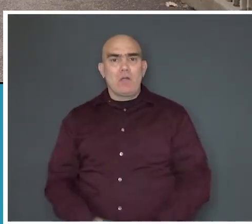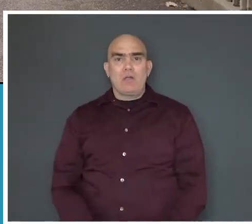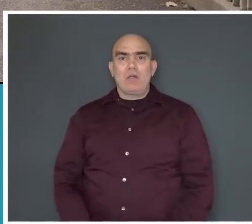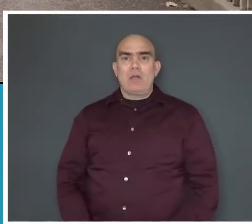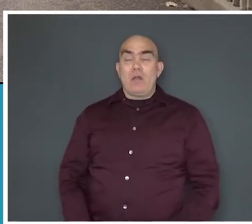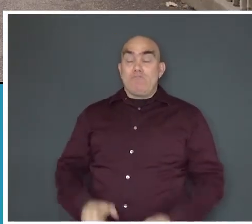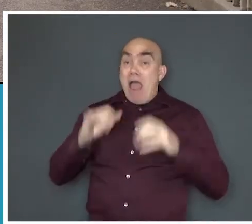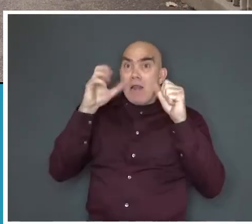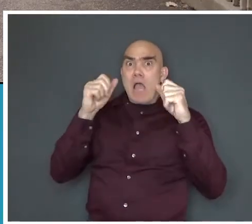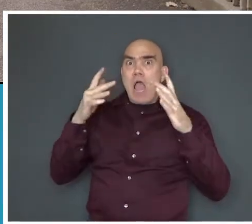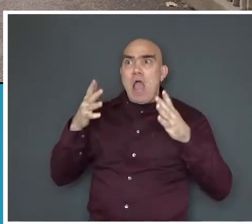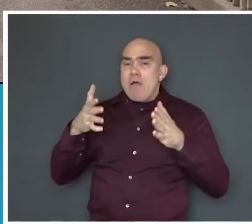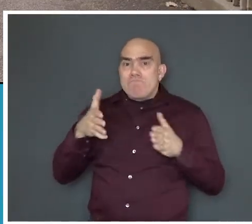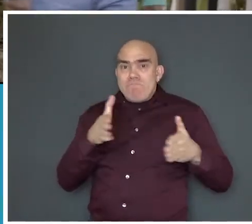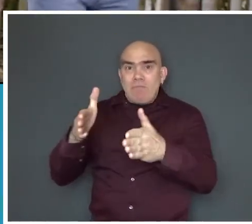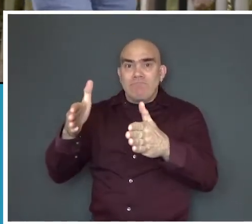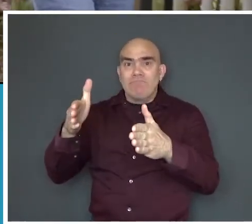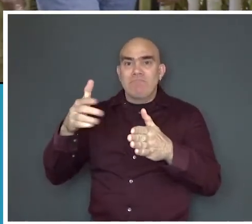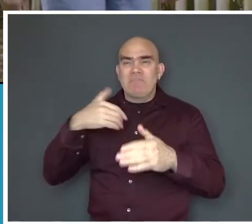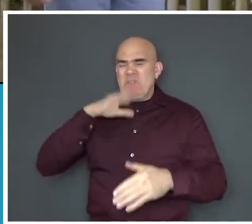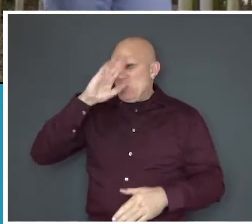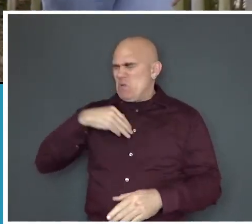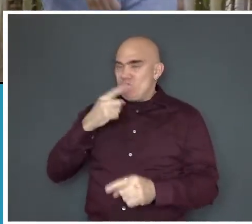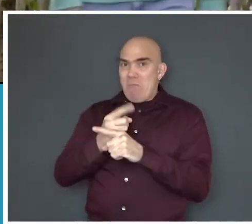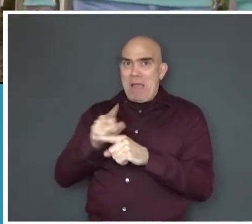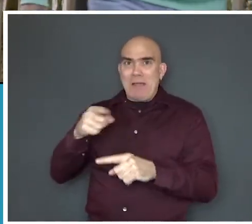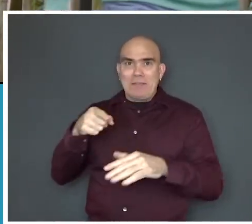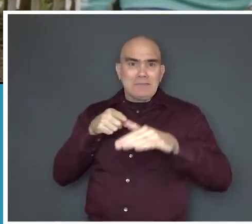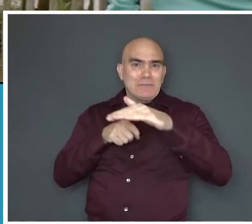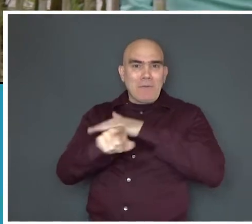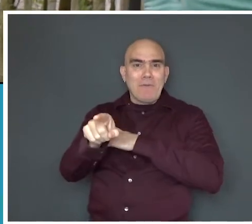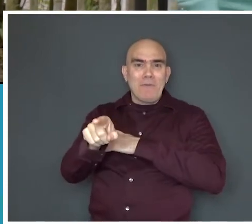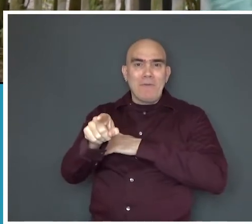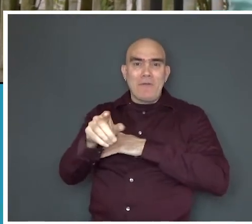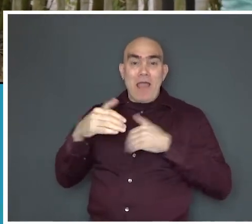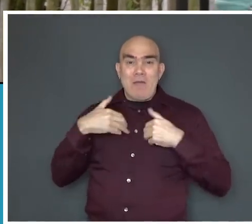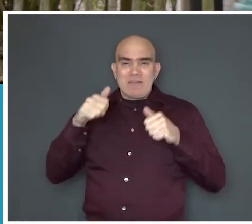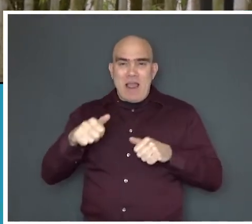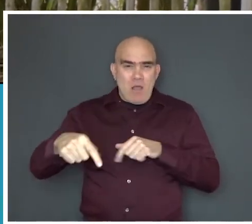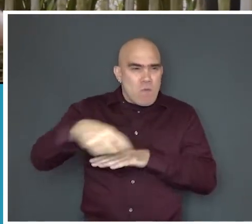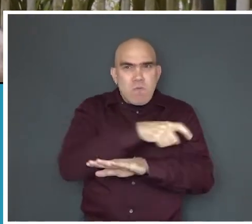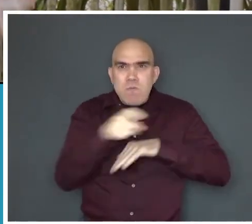Incredible, passages! I knew I was right about those tunnels. Animals can move around and get new smells